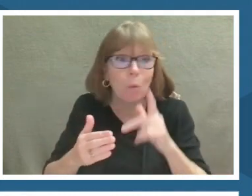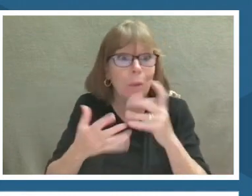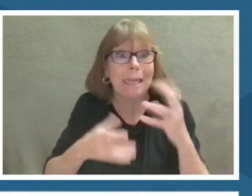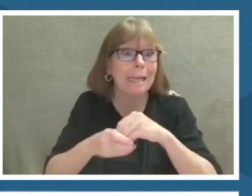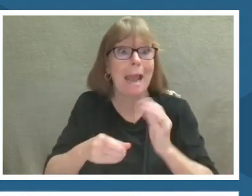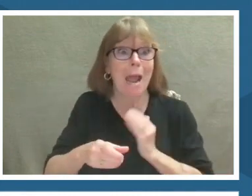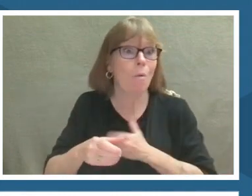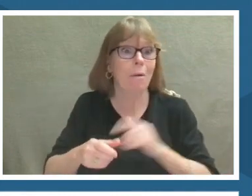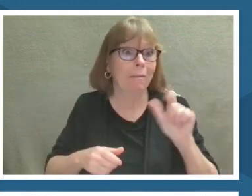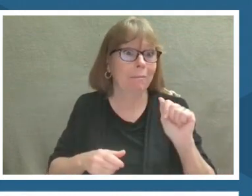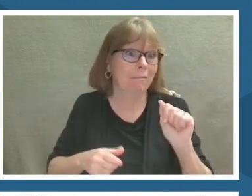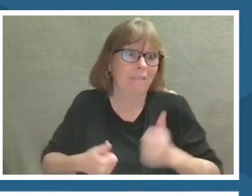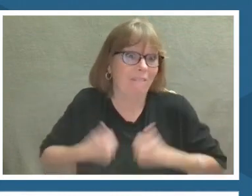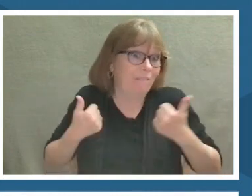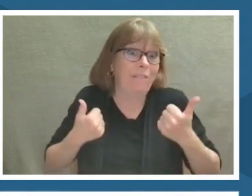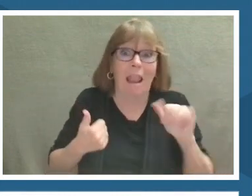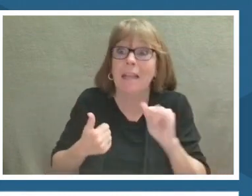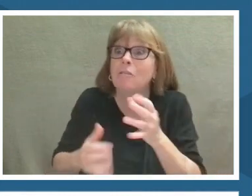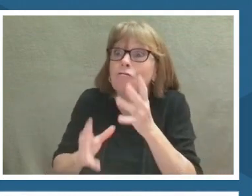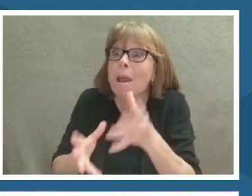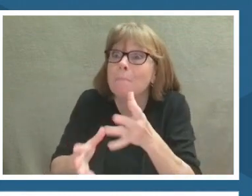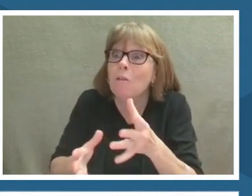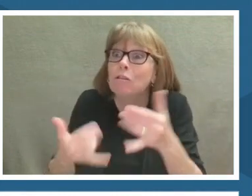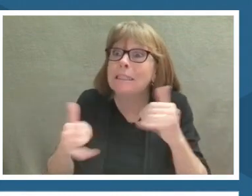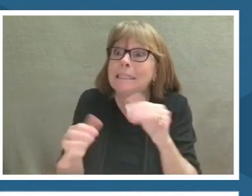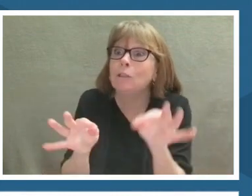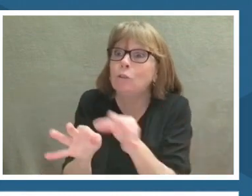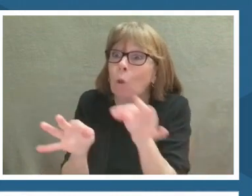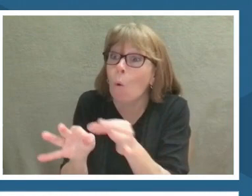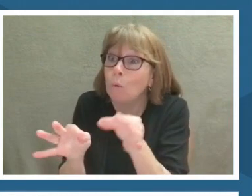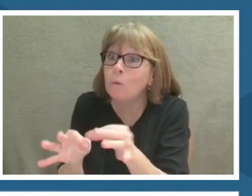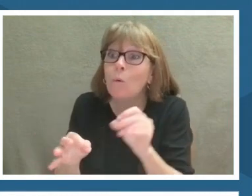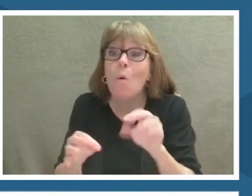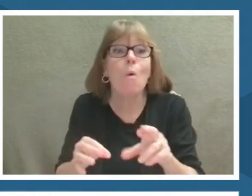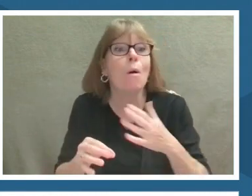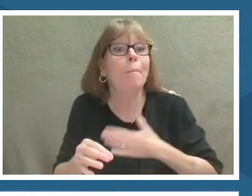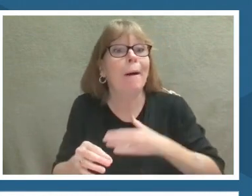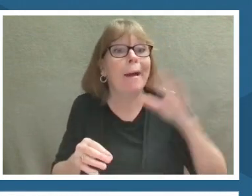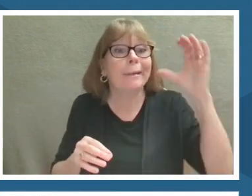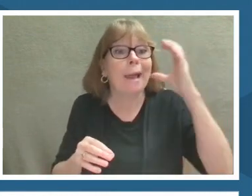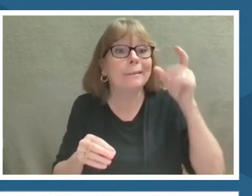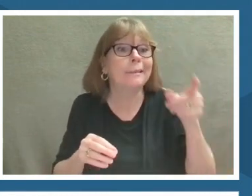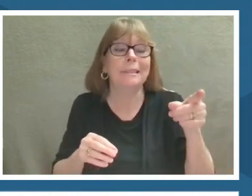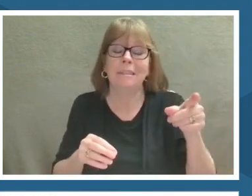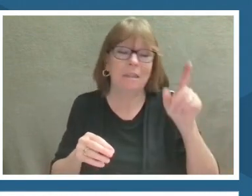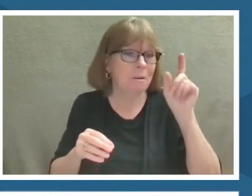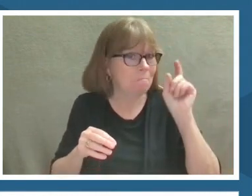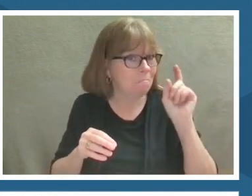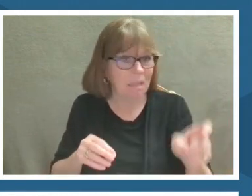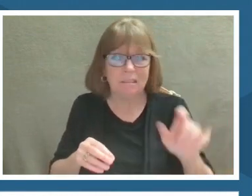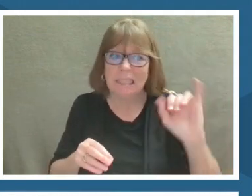whether it's a cousin who's really fashionable and owns um you know an